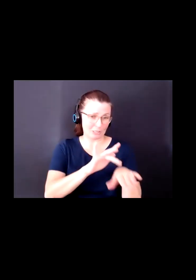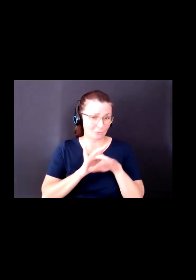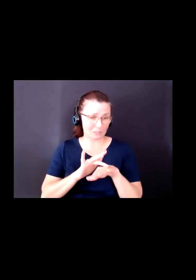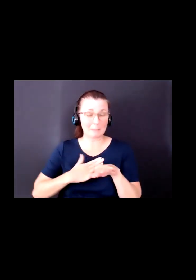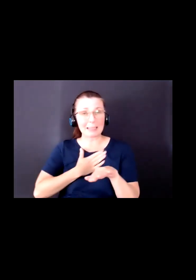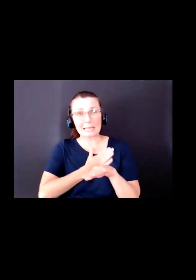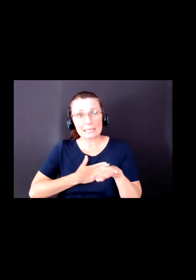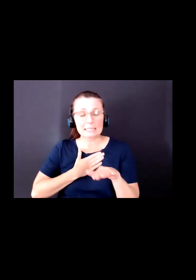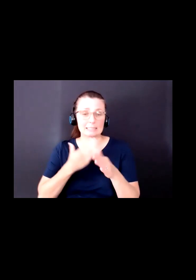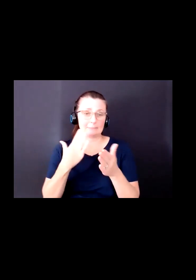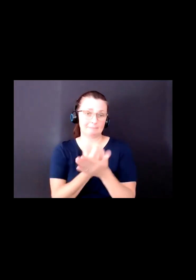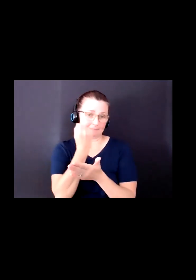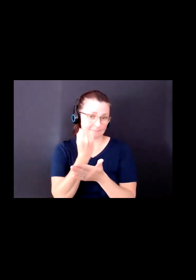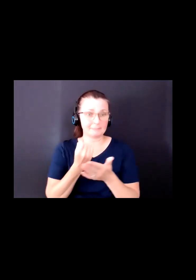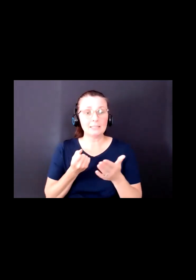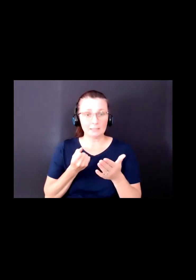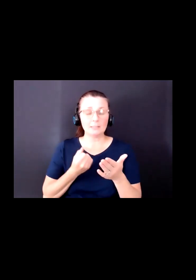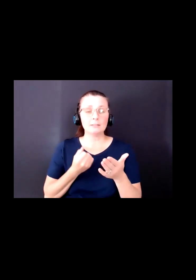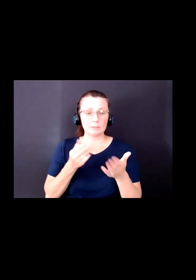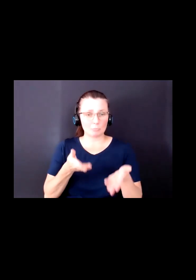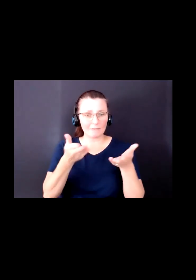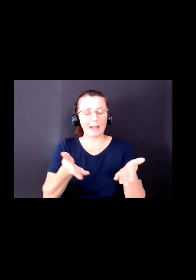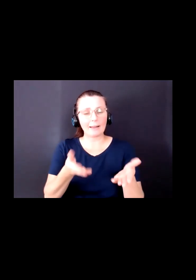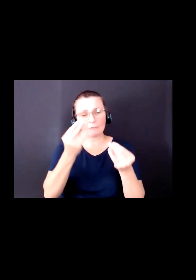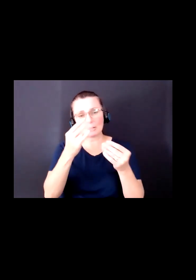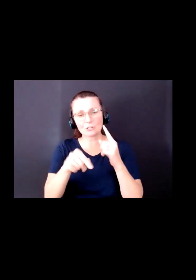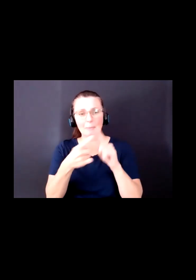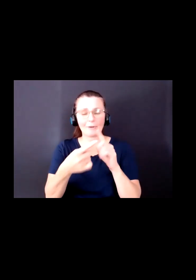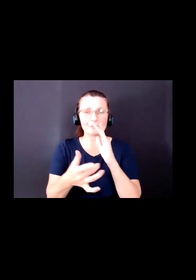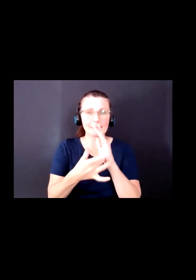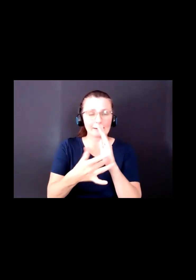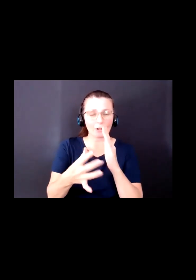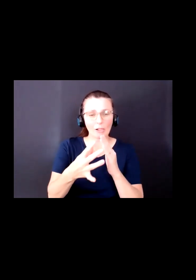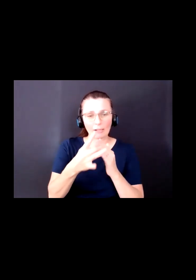and technical guidance on disability-related civil rights